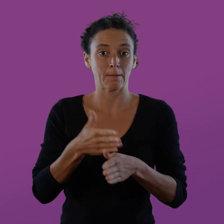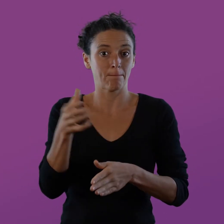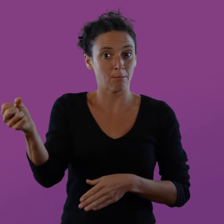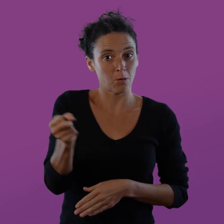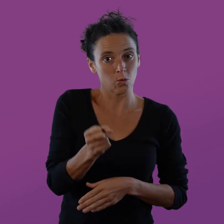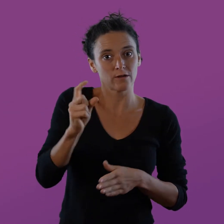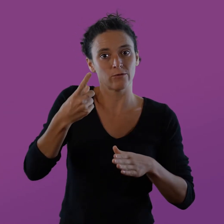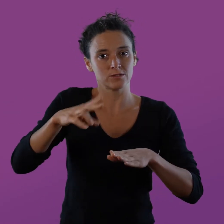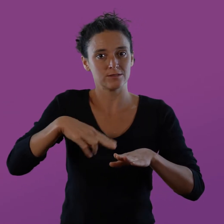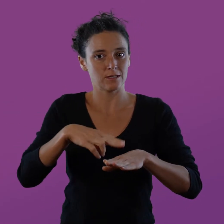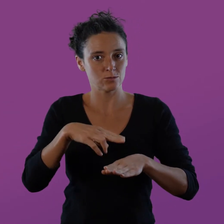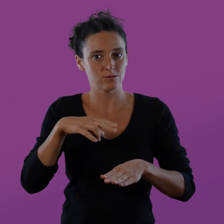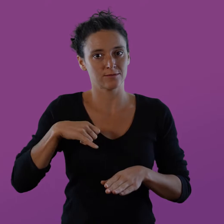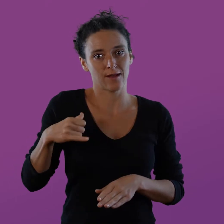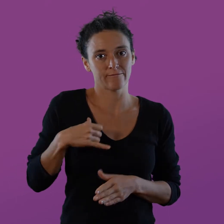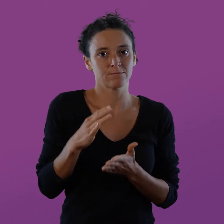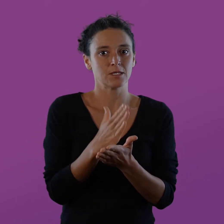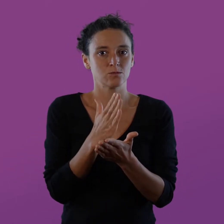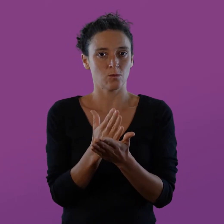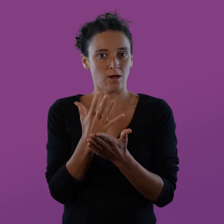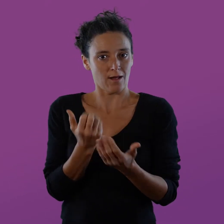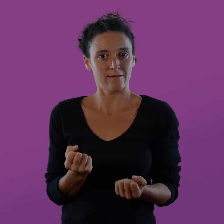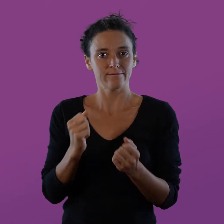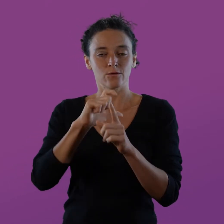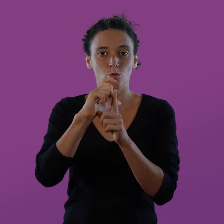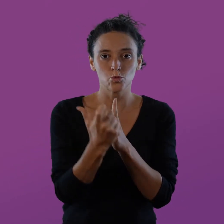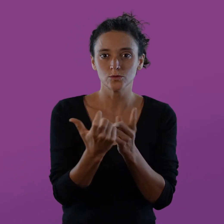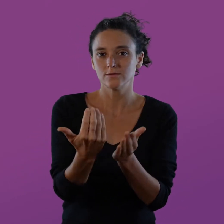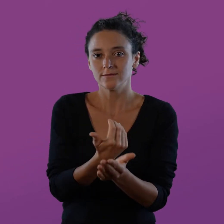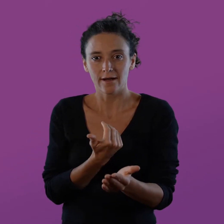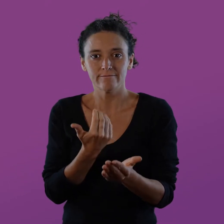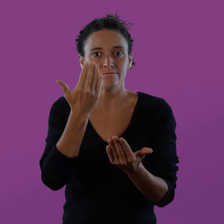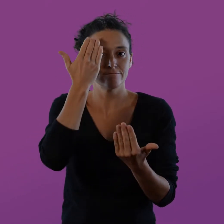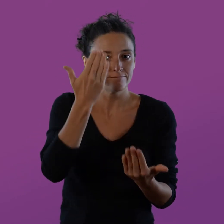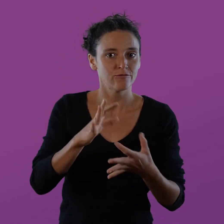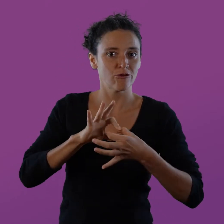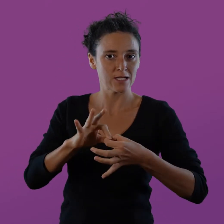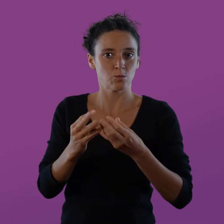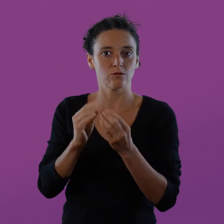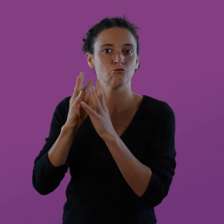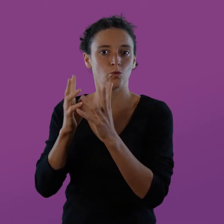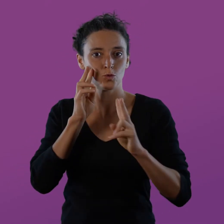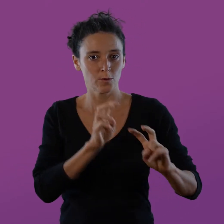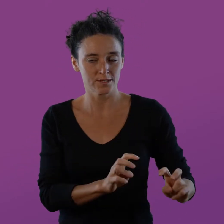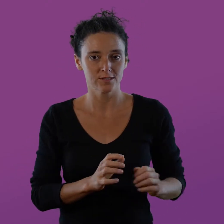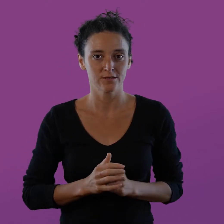and employ First Nations staff to ensure a culturally - safe and respectful way of engaging with the Royal Commission.